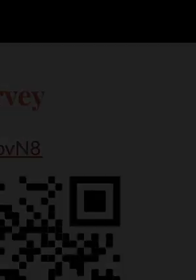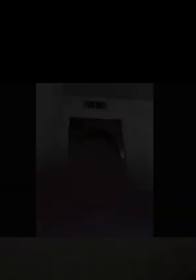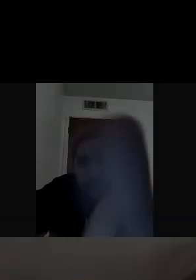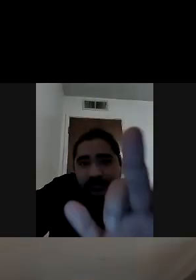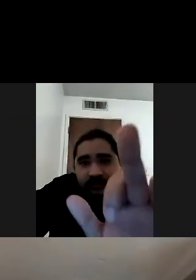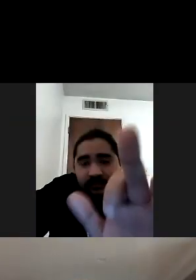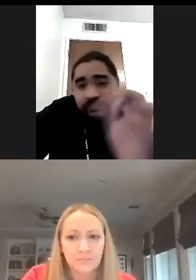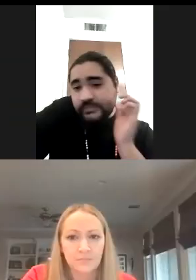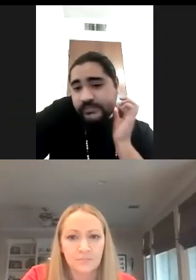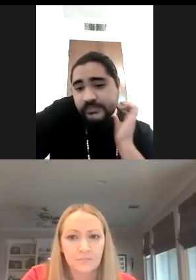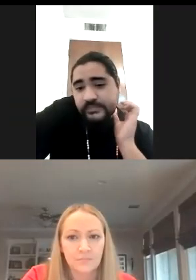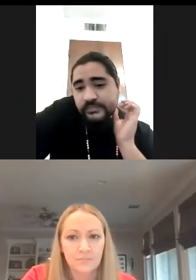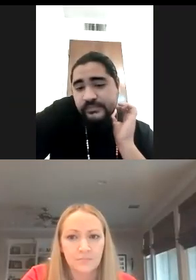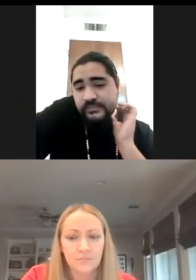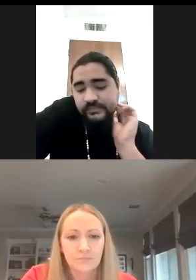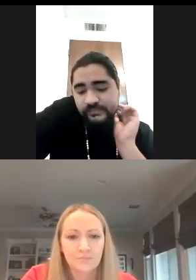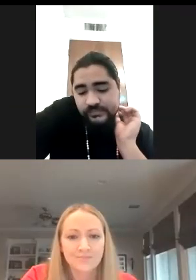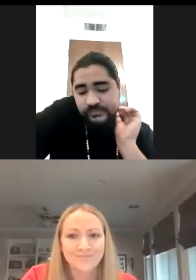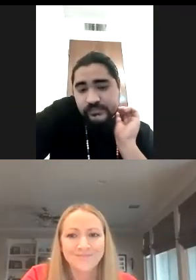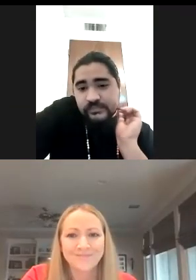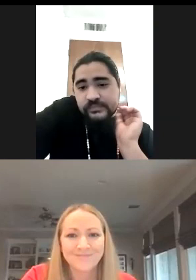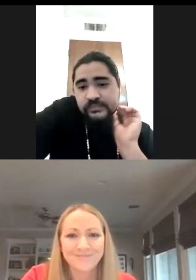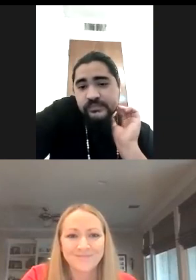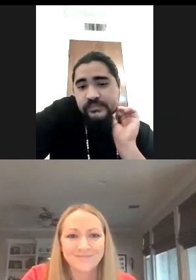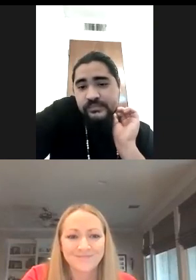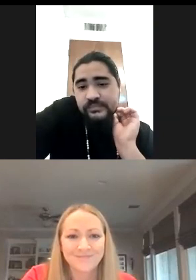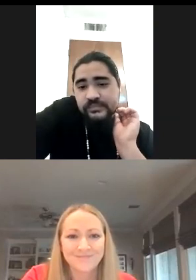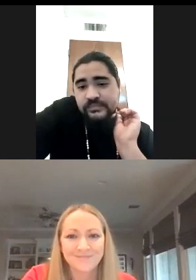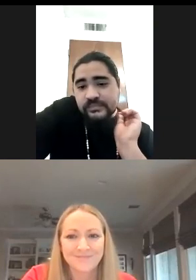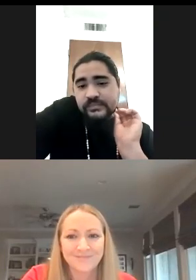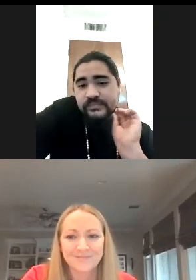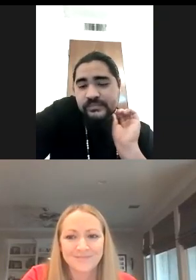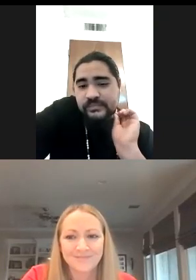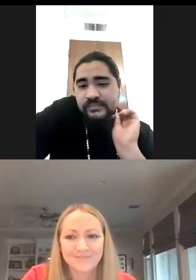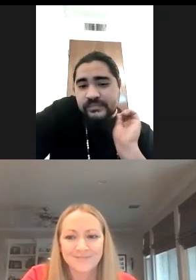All right. Welcome back. Oh, look, I see how everybody turned themselves on over there. I can see some faces.